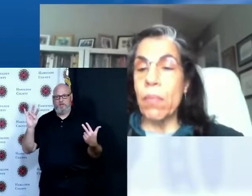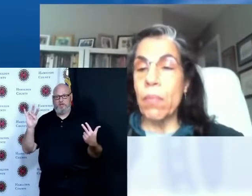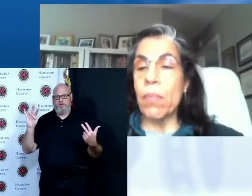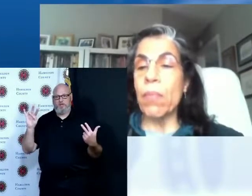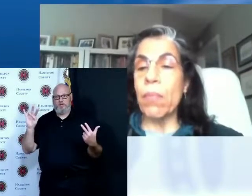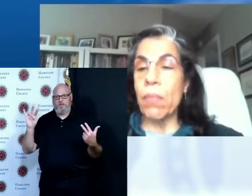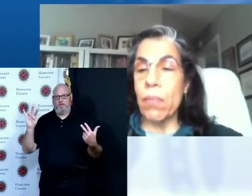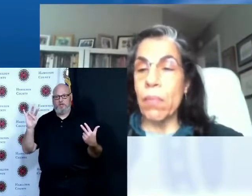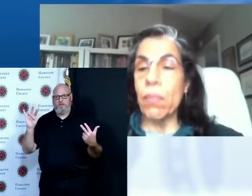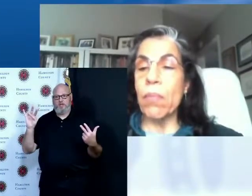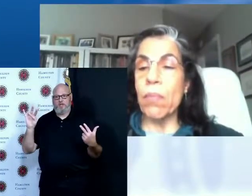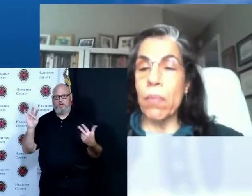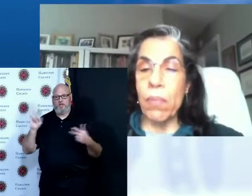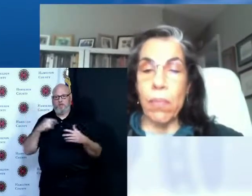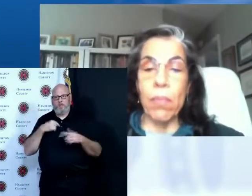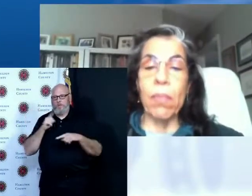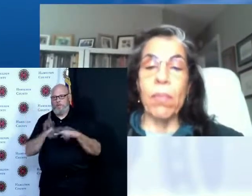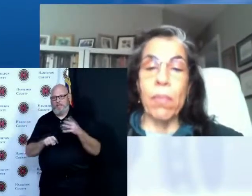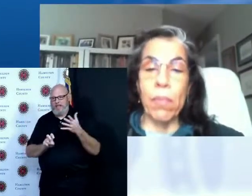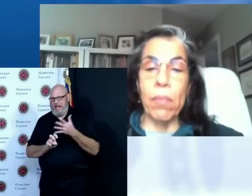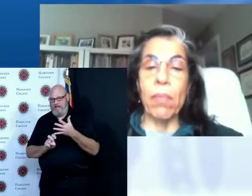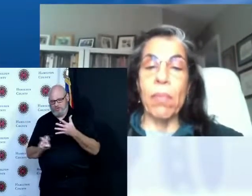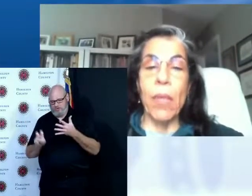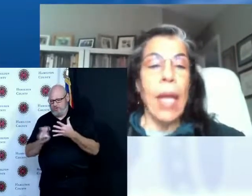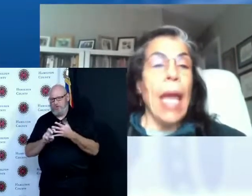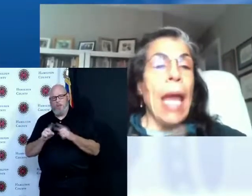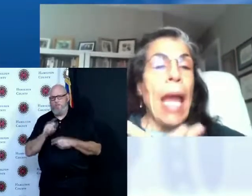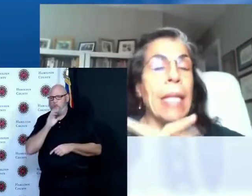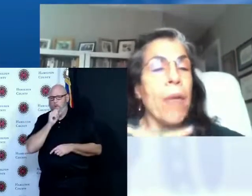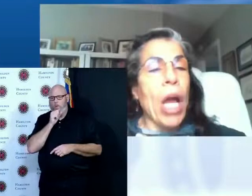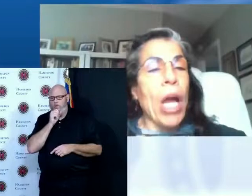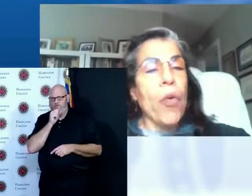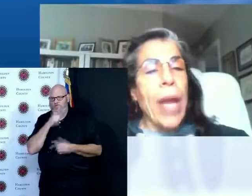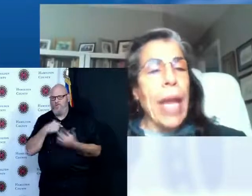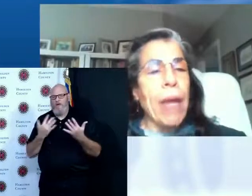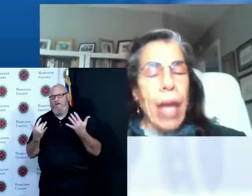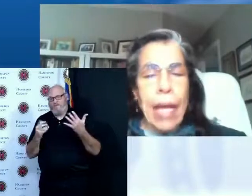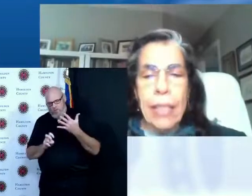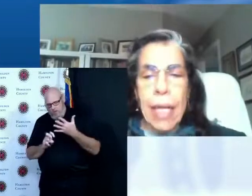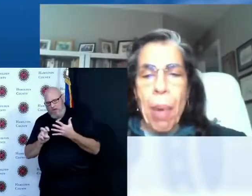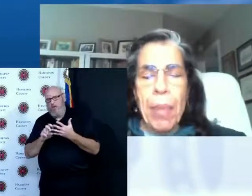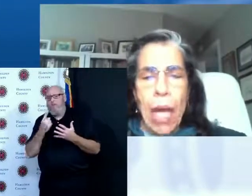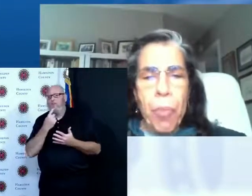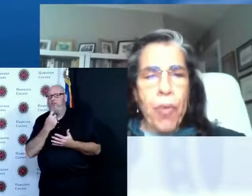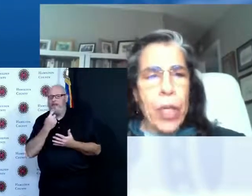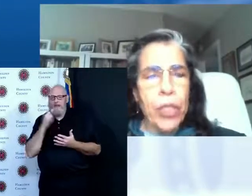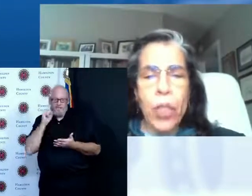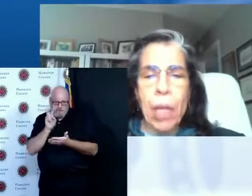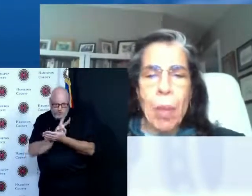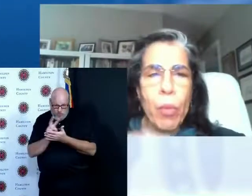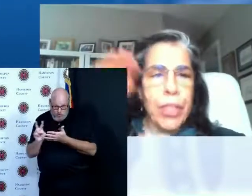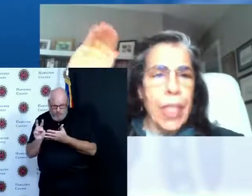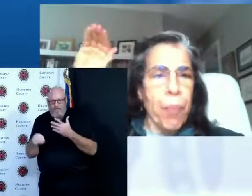until our high incidence decreases and Greg as a public health professional I mean we're seeing